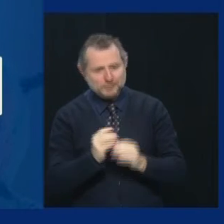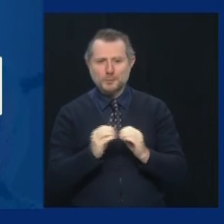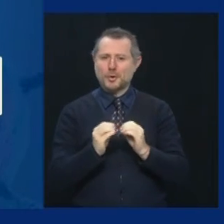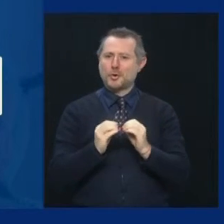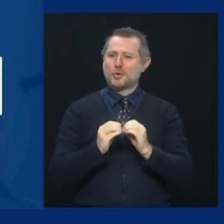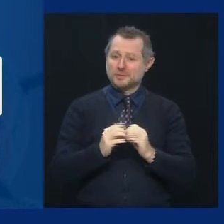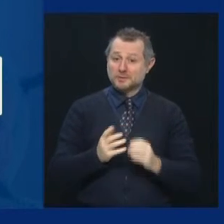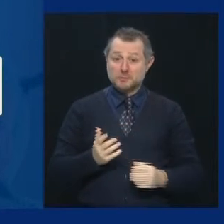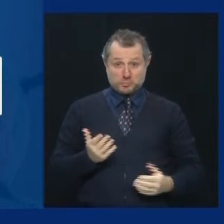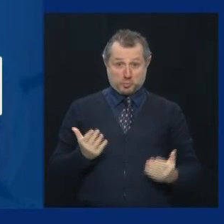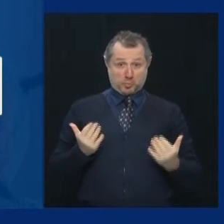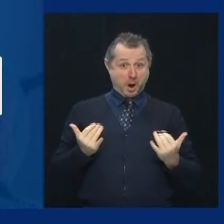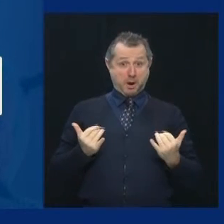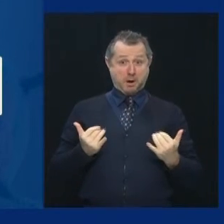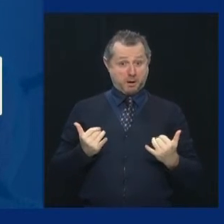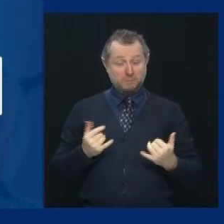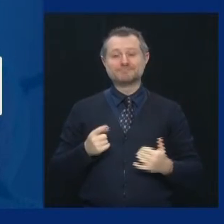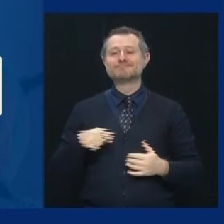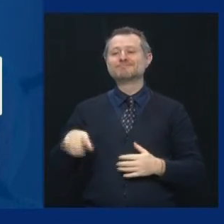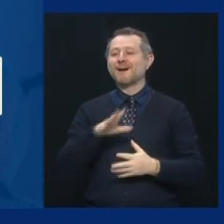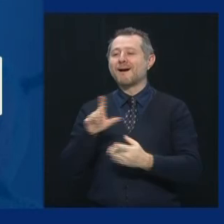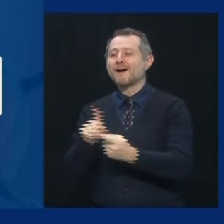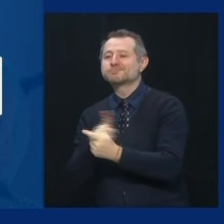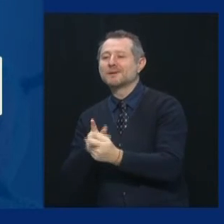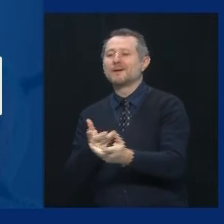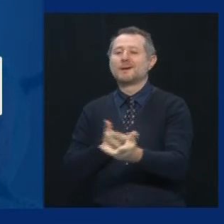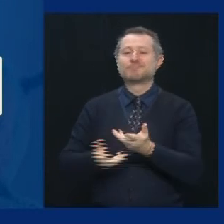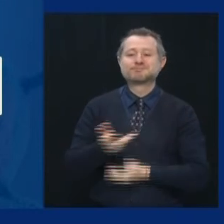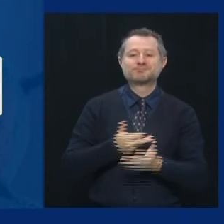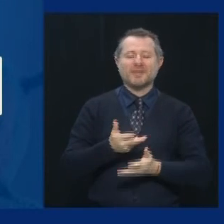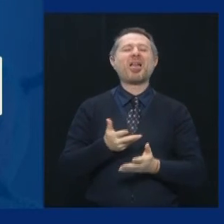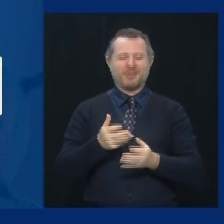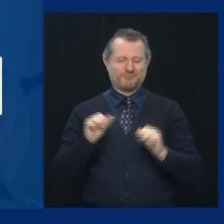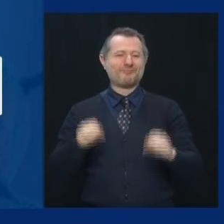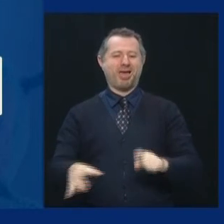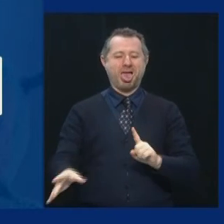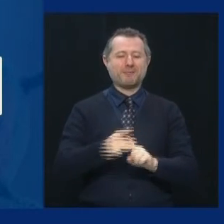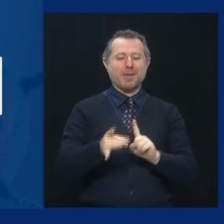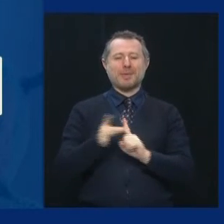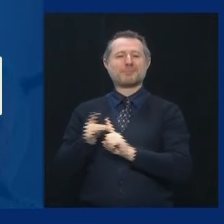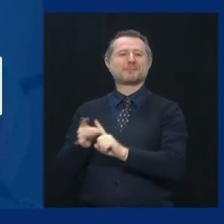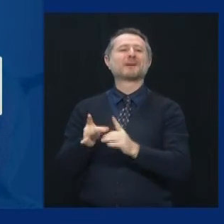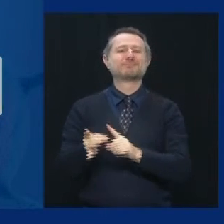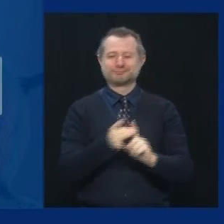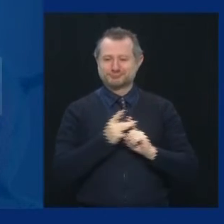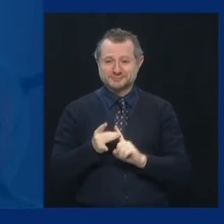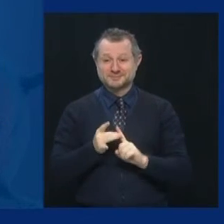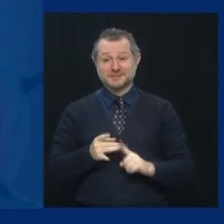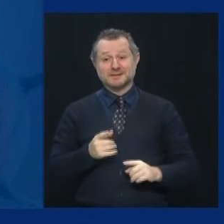PEOPLE IN FINGER LAKES SHOULD BE MORE CAUTIOUS OF PEOPLE IN OTHER PARTS OF THE STATE BECAUSE IT'S